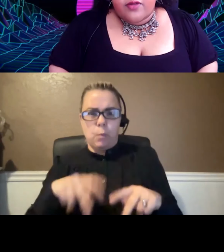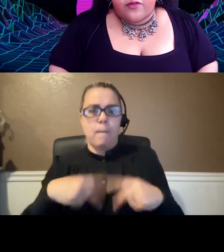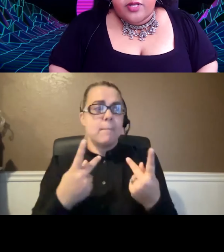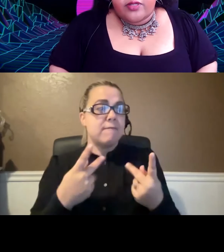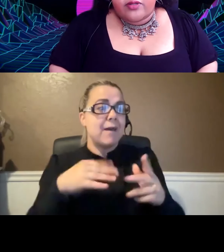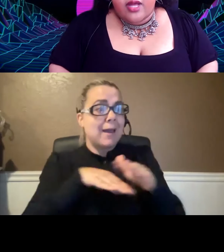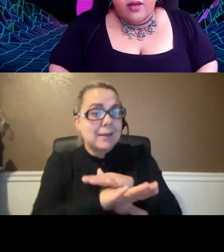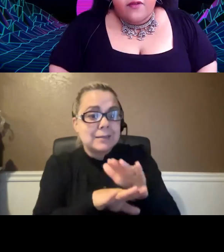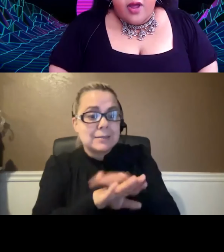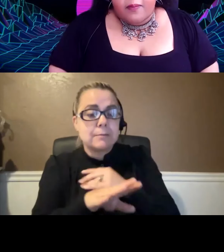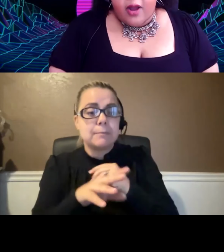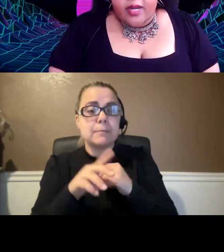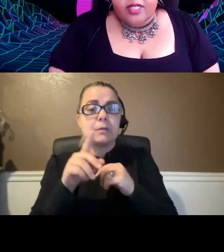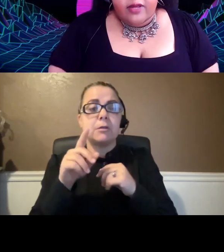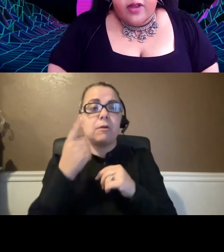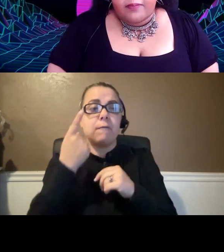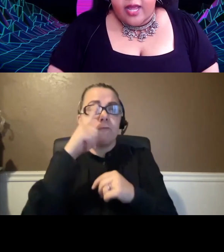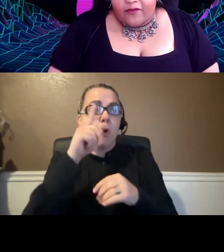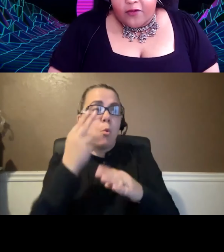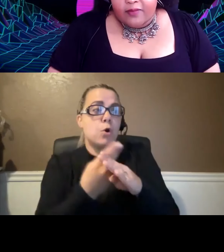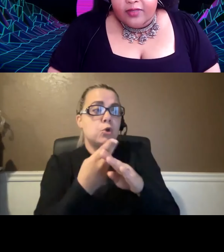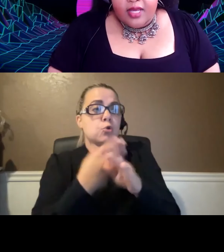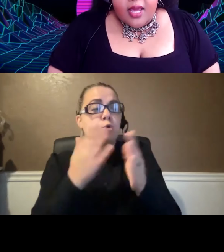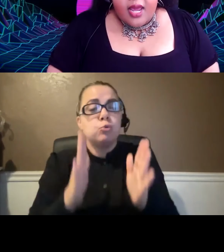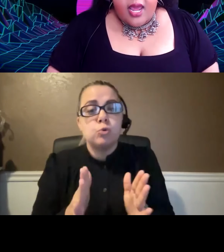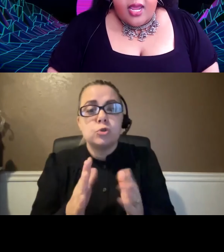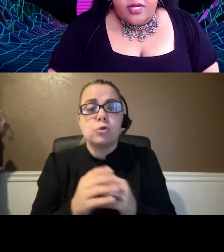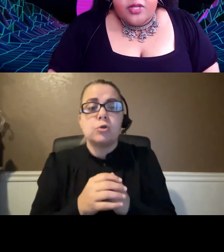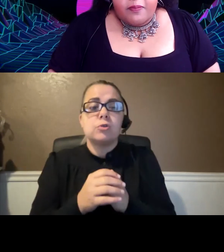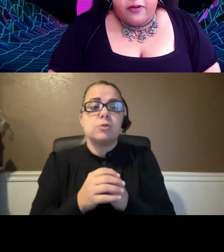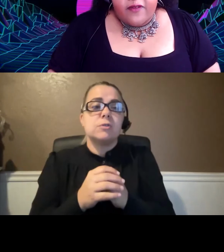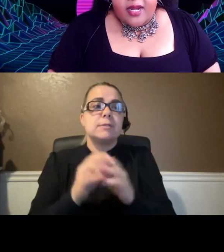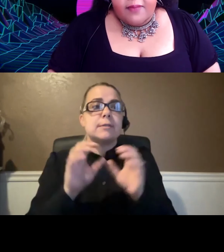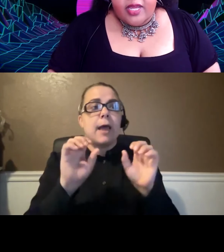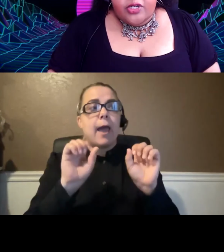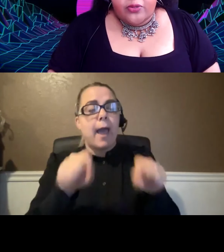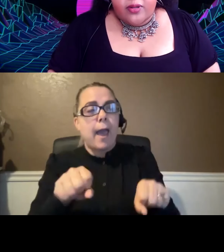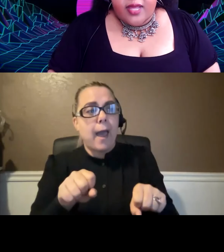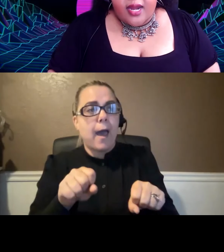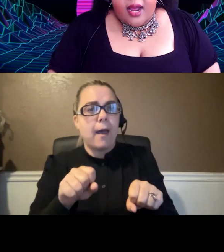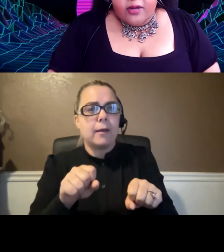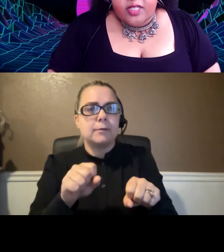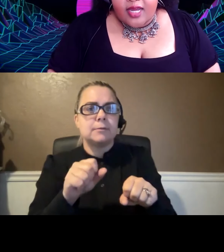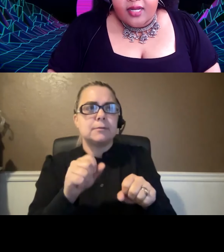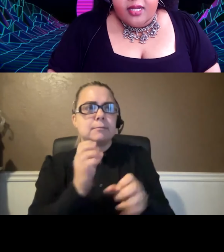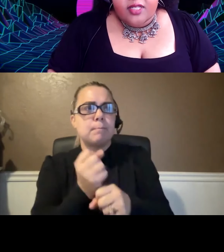for users of our products, of our platforms, and providing, making sure that our settings, our